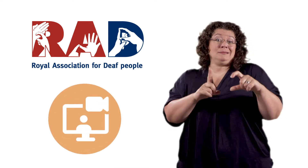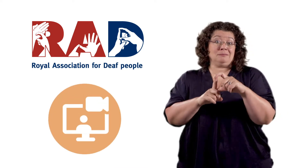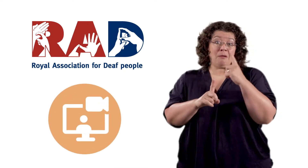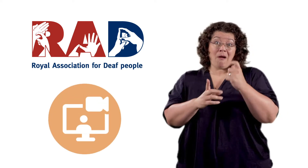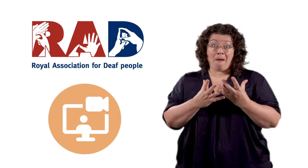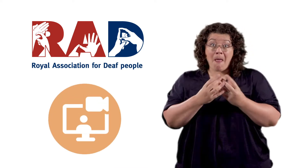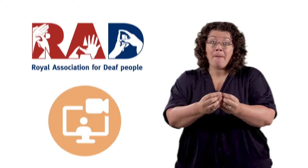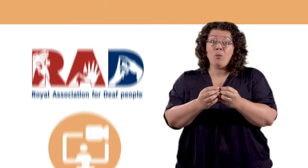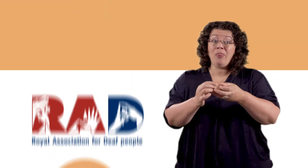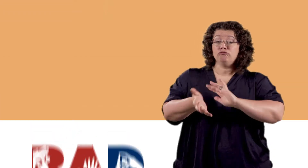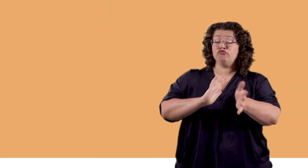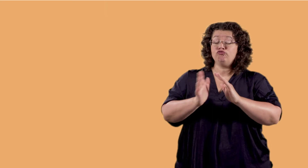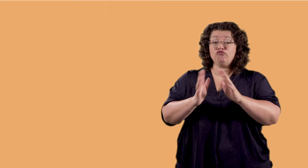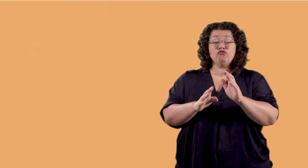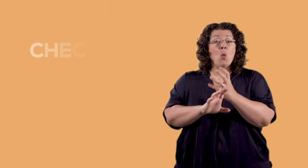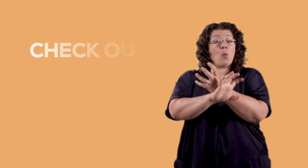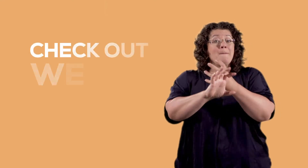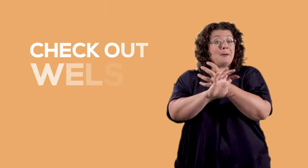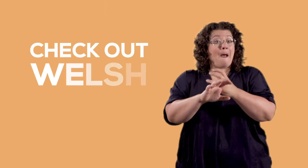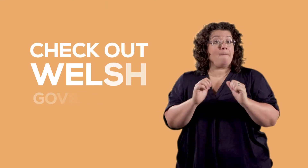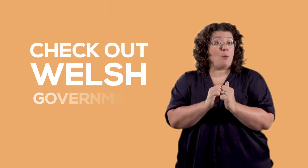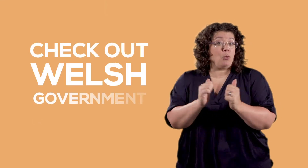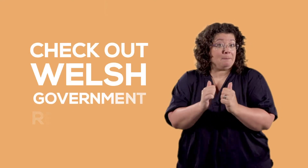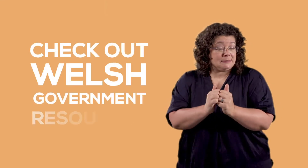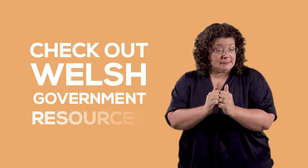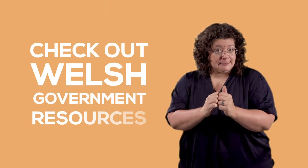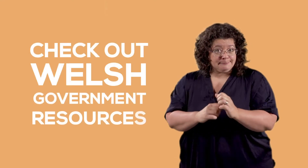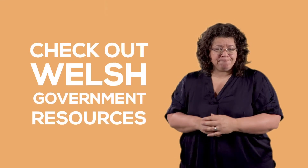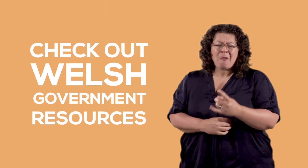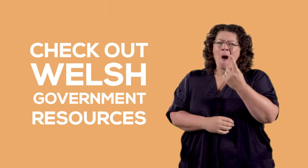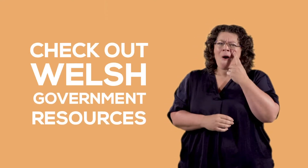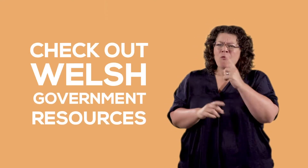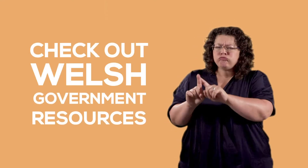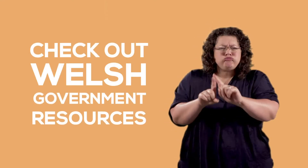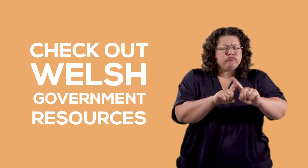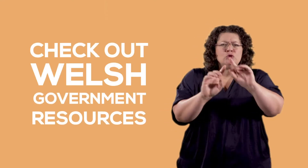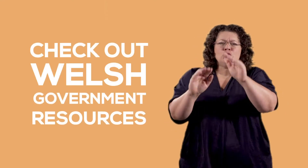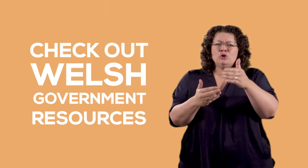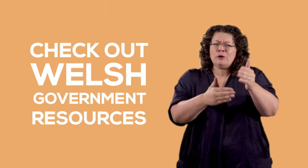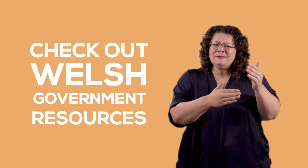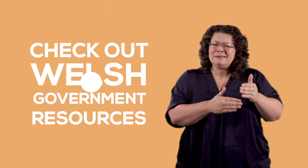appointments to help. Look out for all the services provided by the Welsh Government's EU Immigration advice partners,